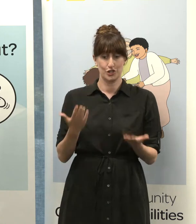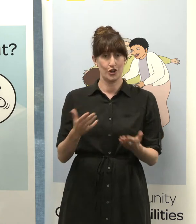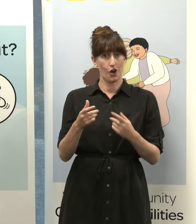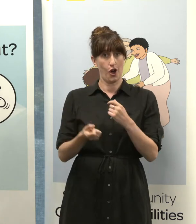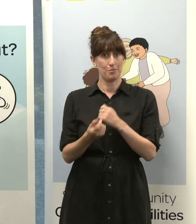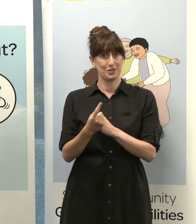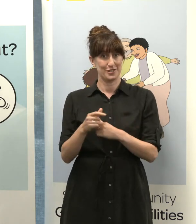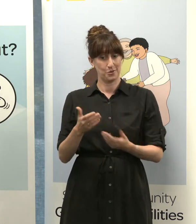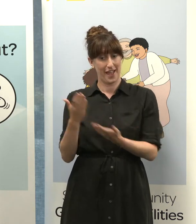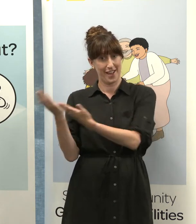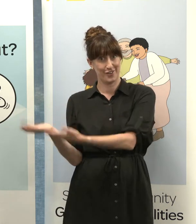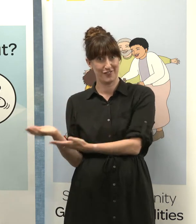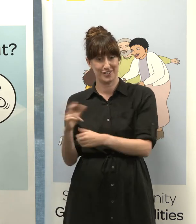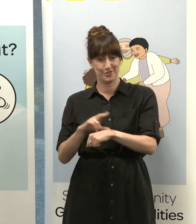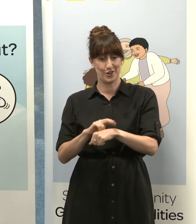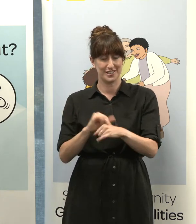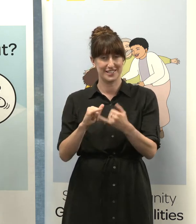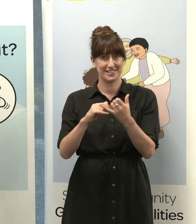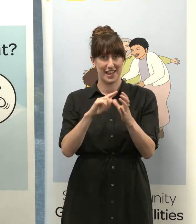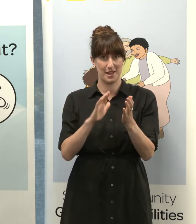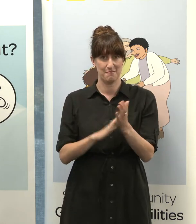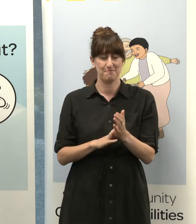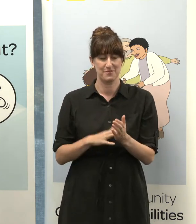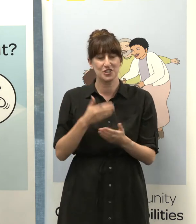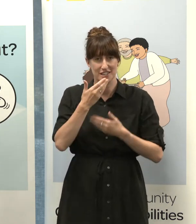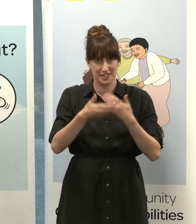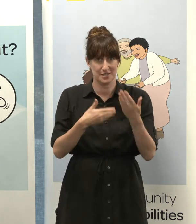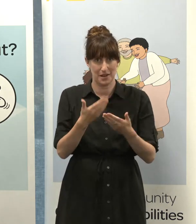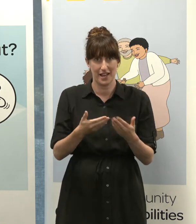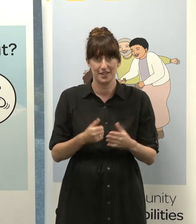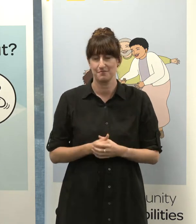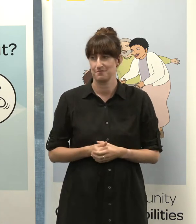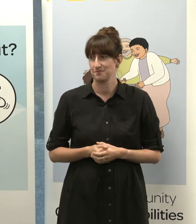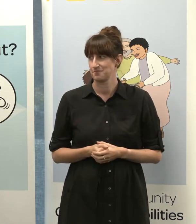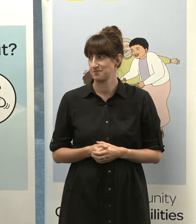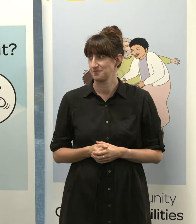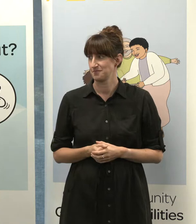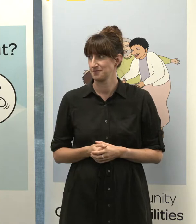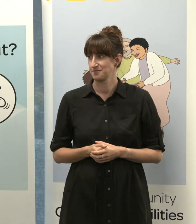The sort of medical conditions... Actually, this is a good opportunity to hand over